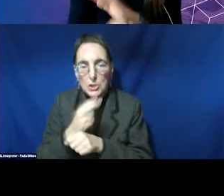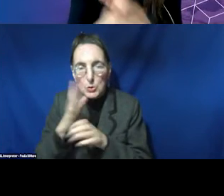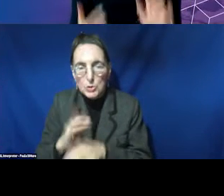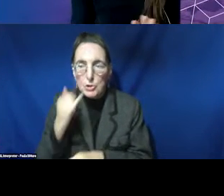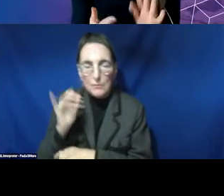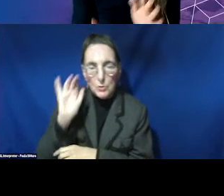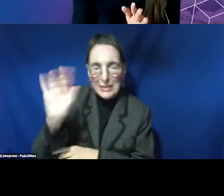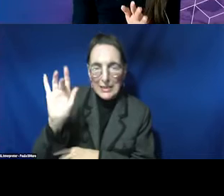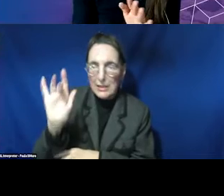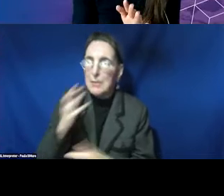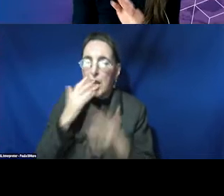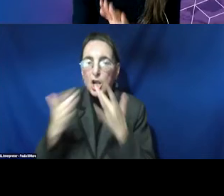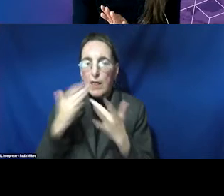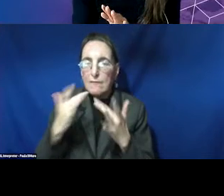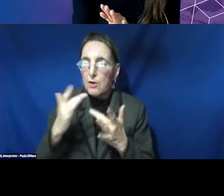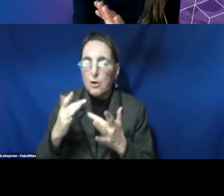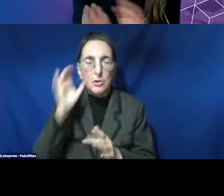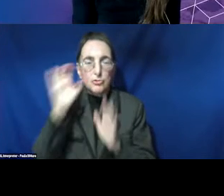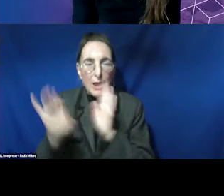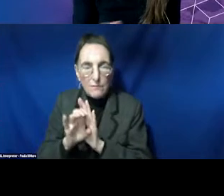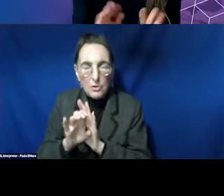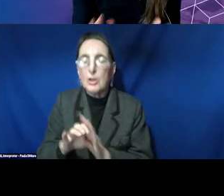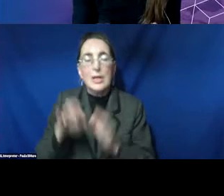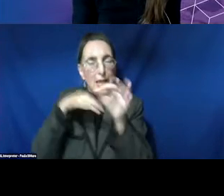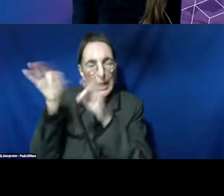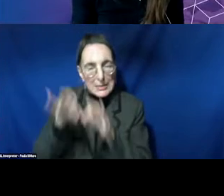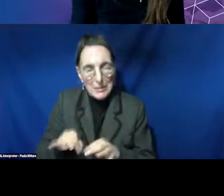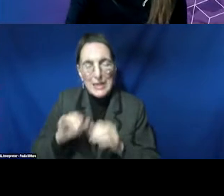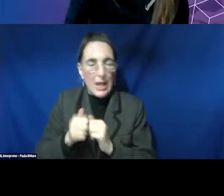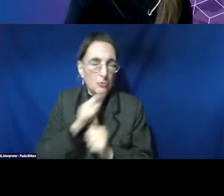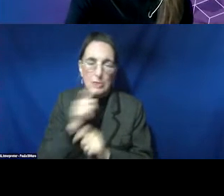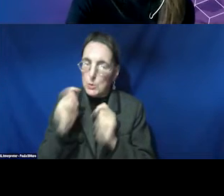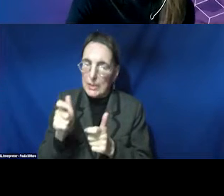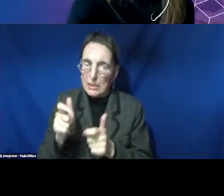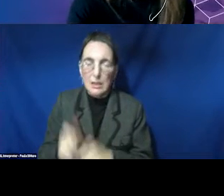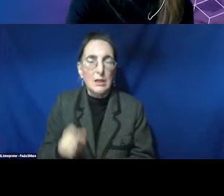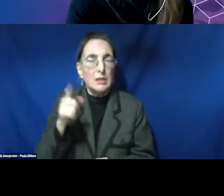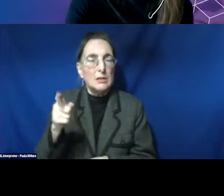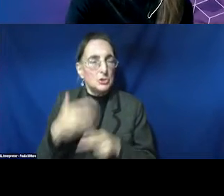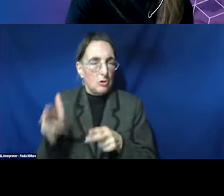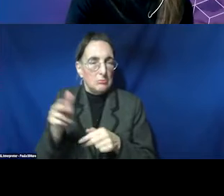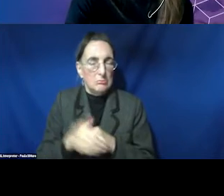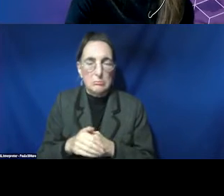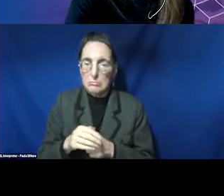colorful graphic documentation on how to do that. And it is very quick. So this is really good to have, you know, handy at your desk.